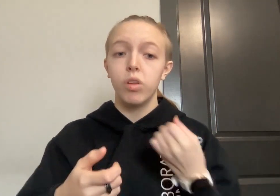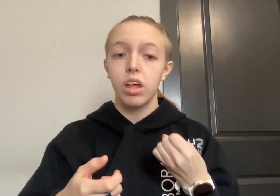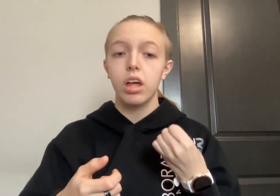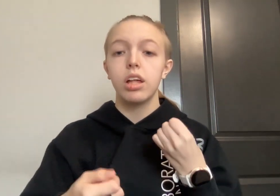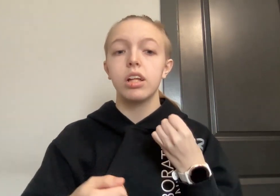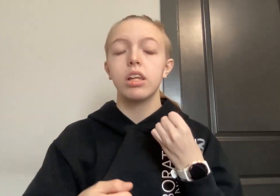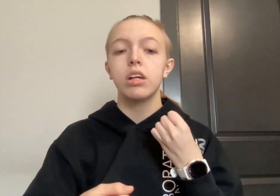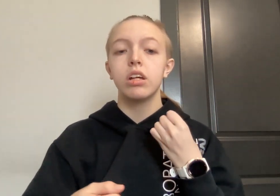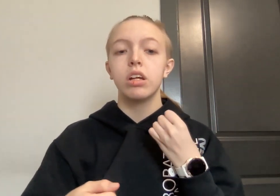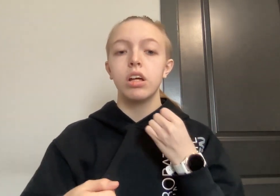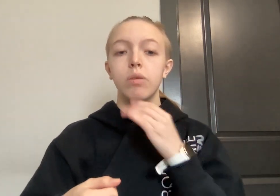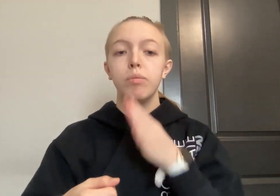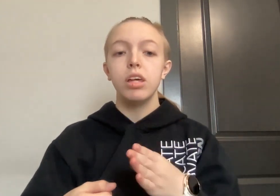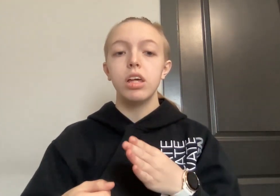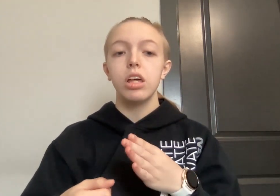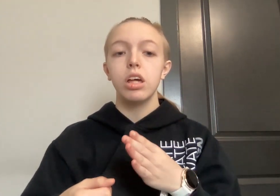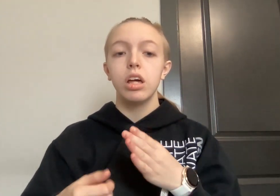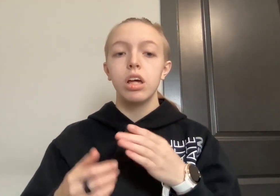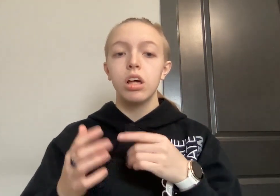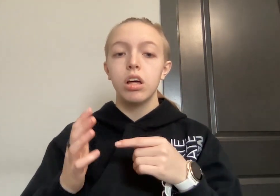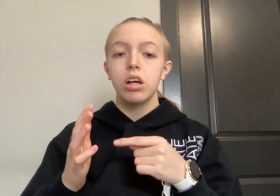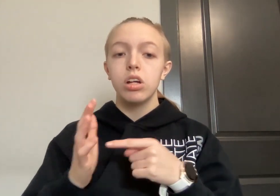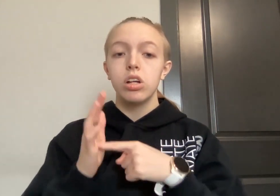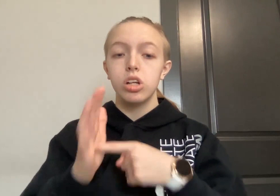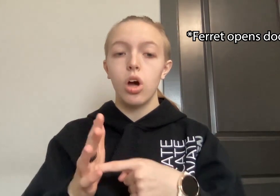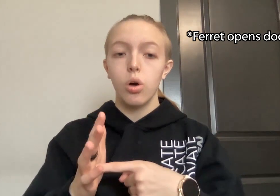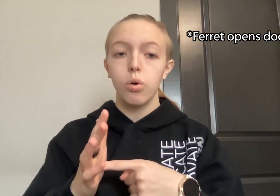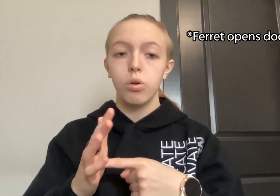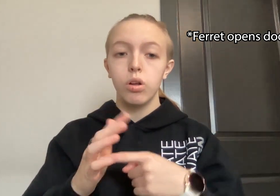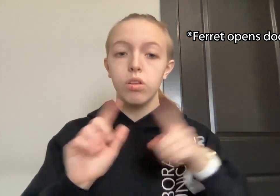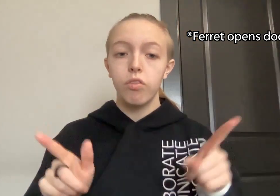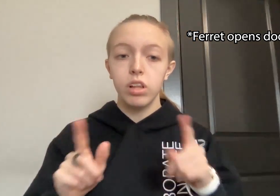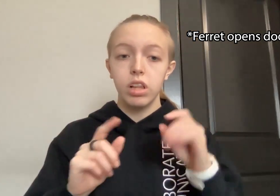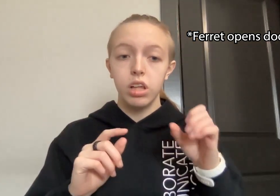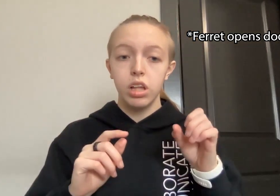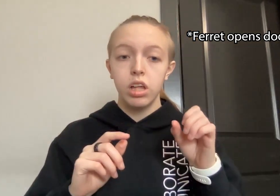and be shown differently